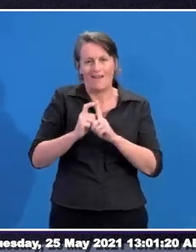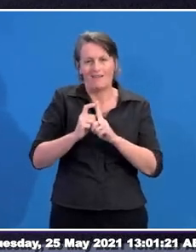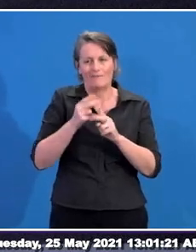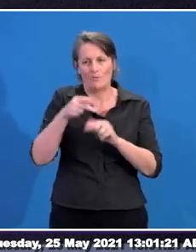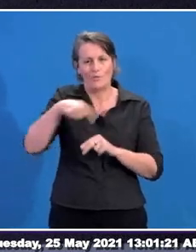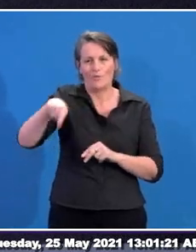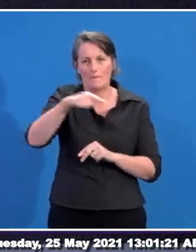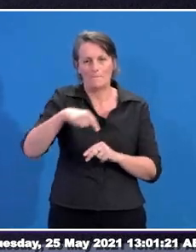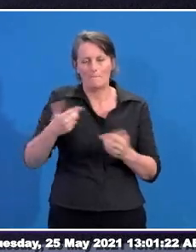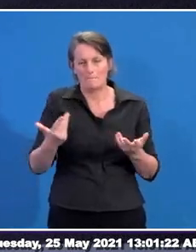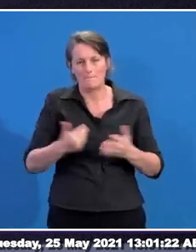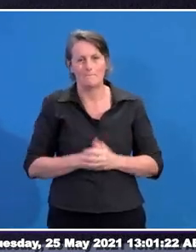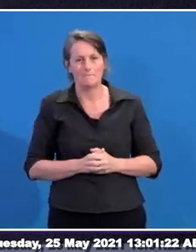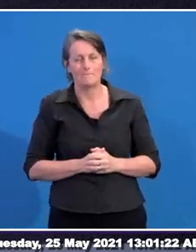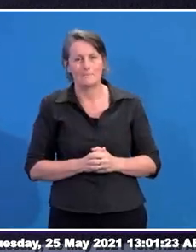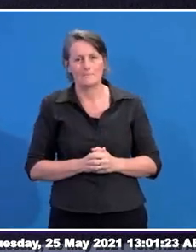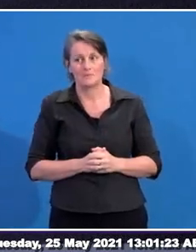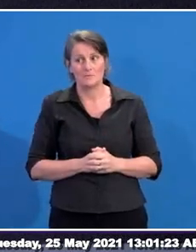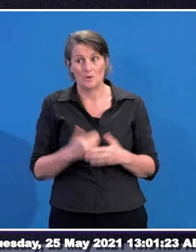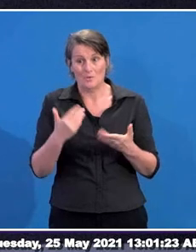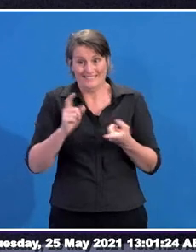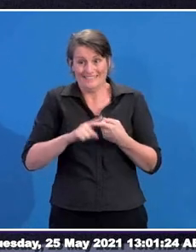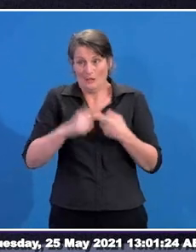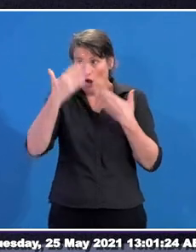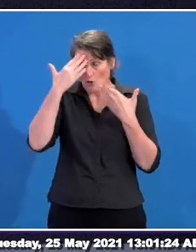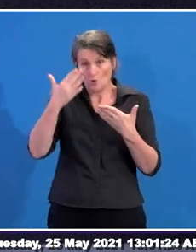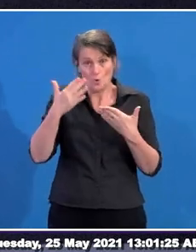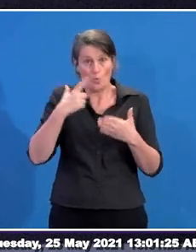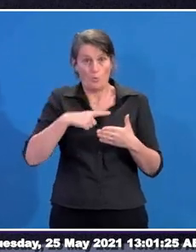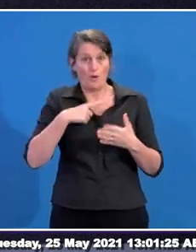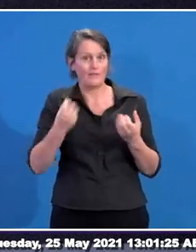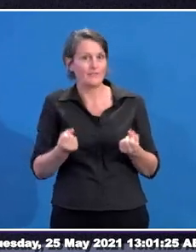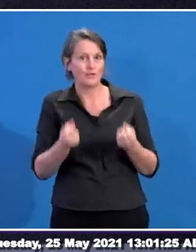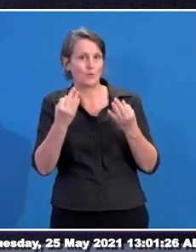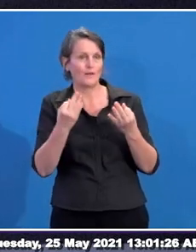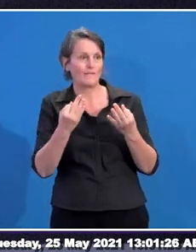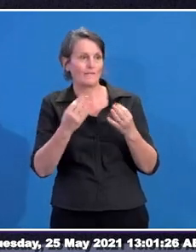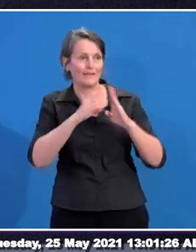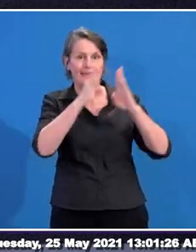So to this day I don't know why there is no one supporting them there.